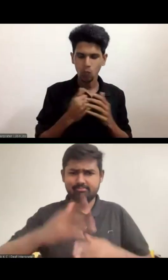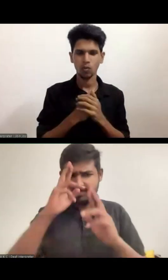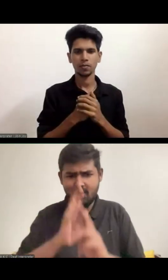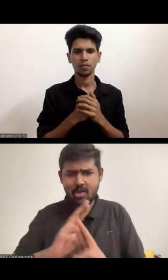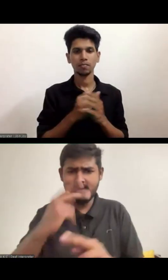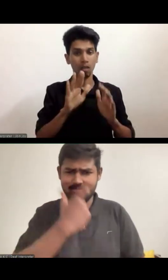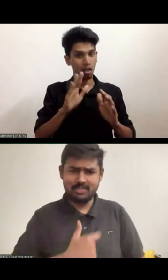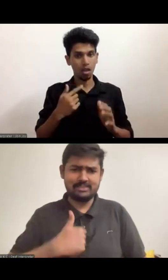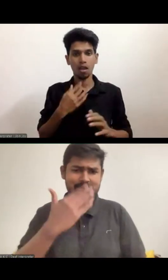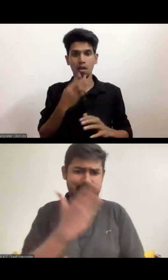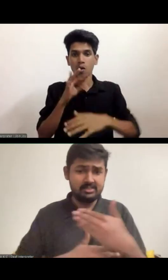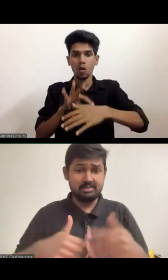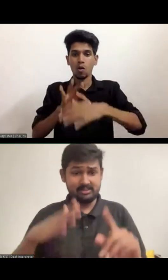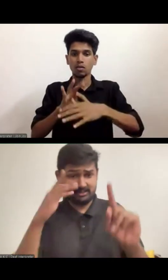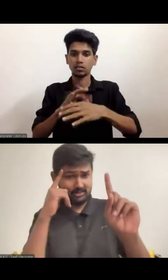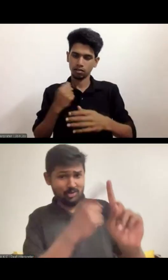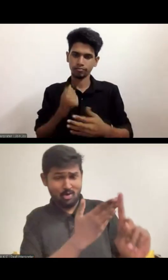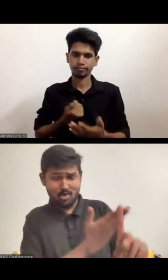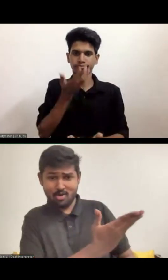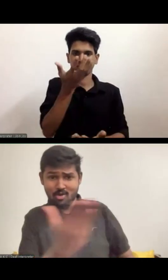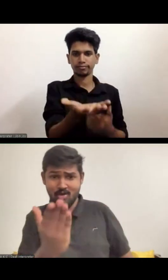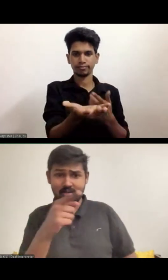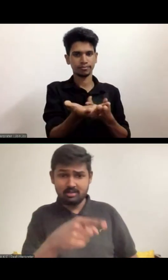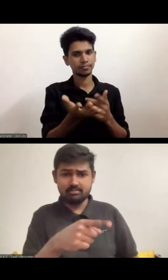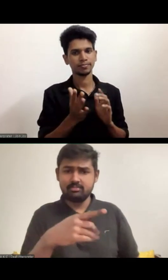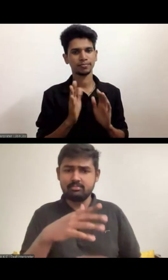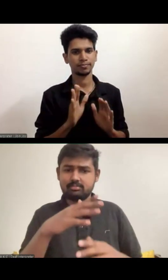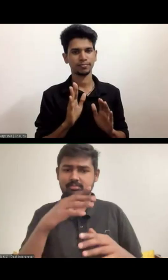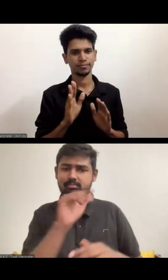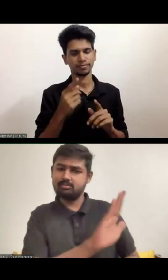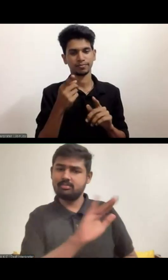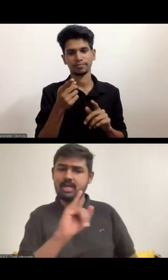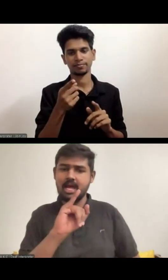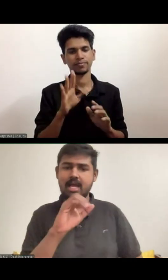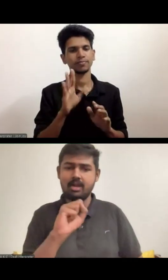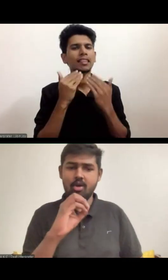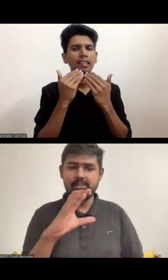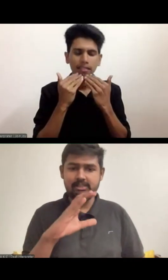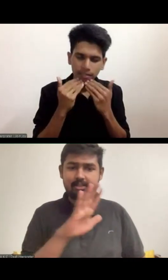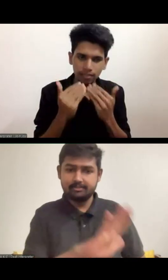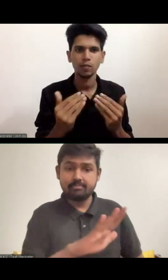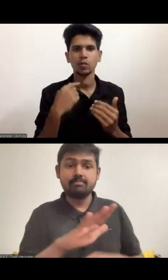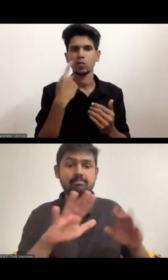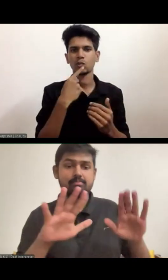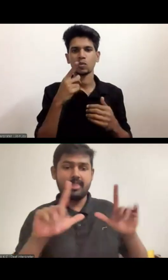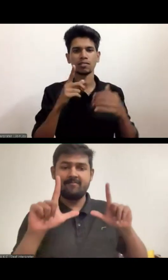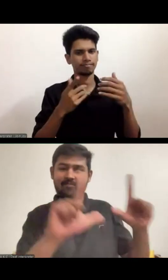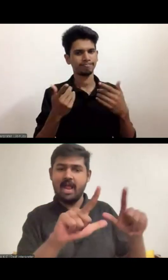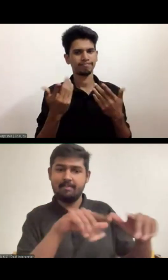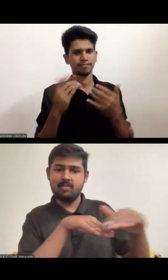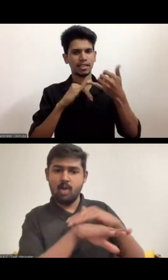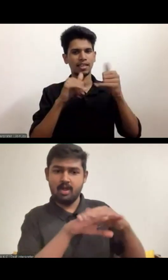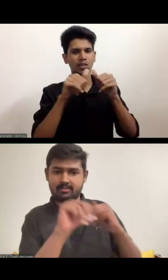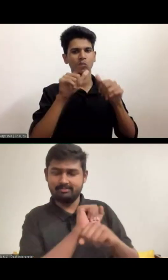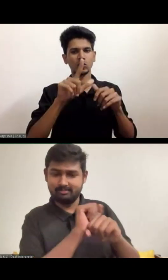So thank you to Sally and Dan for your commitment to accessibility.